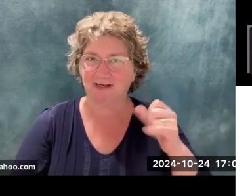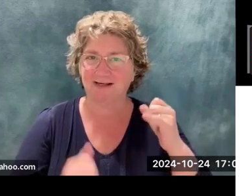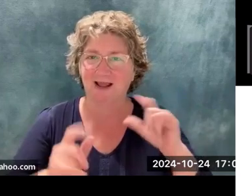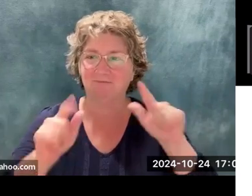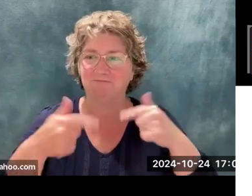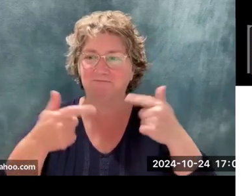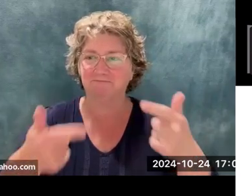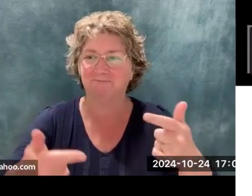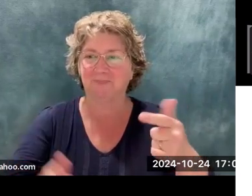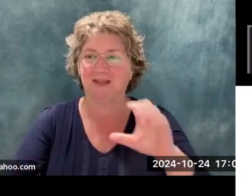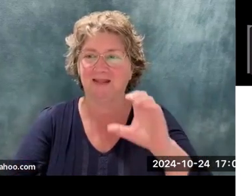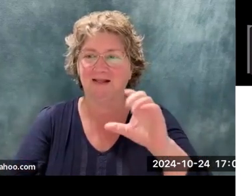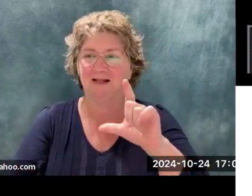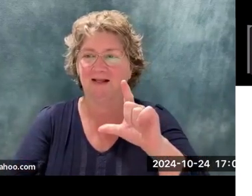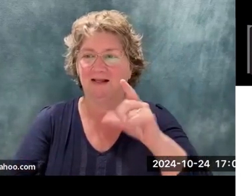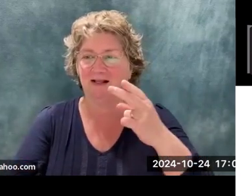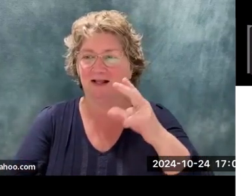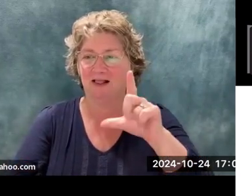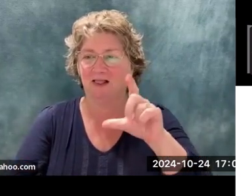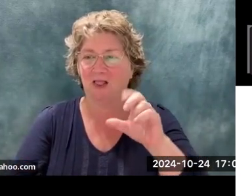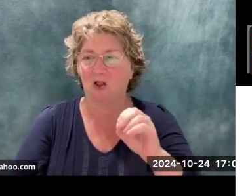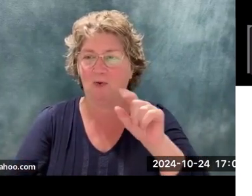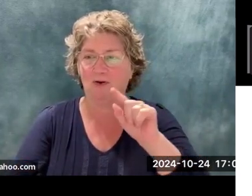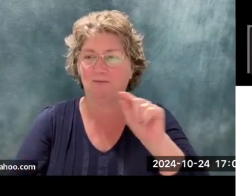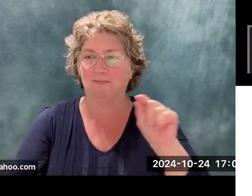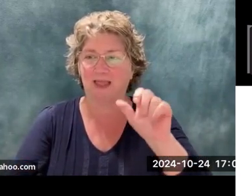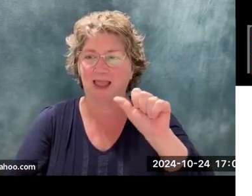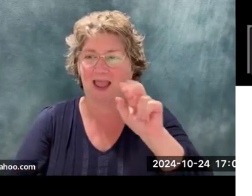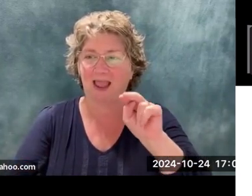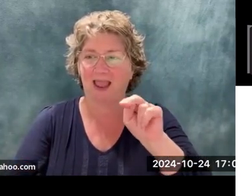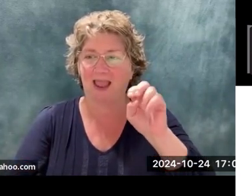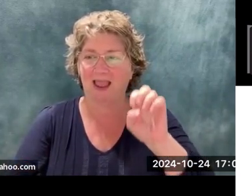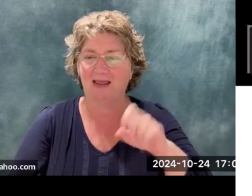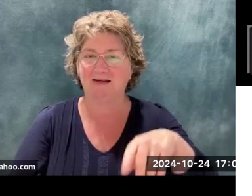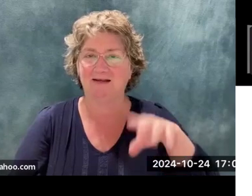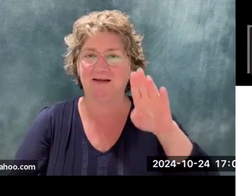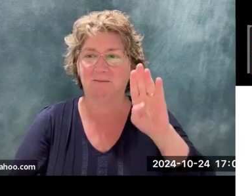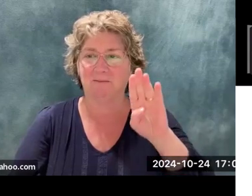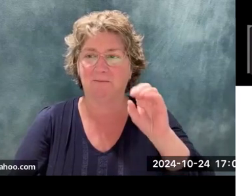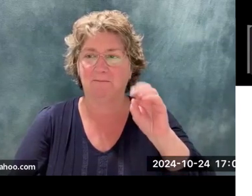Education Manager at the Division of School Health and Family Support Services.